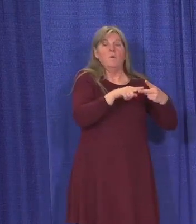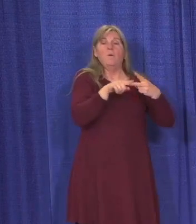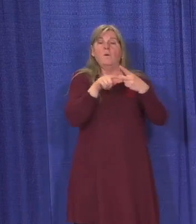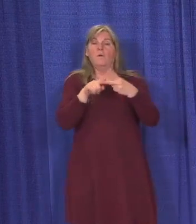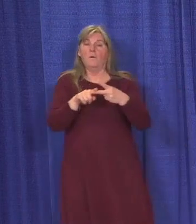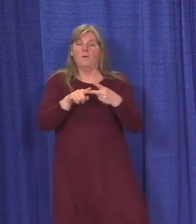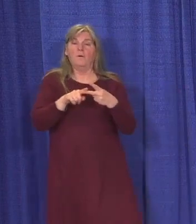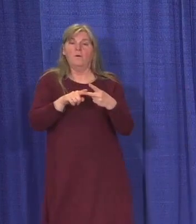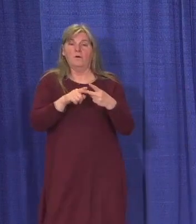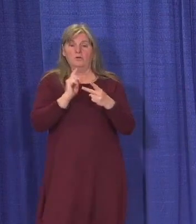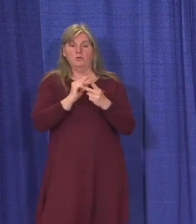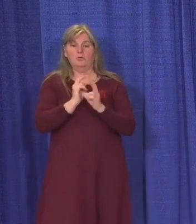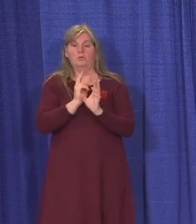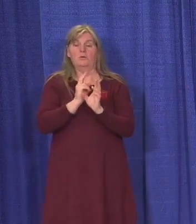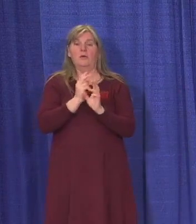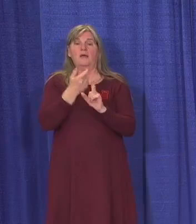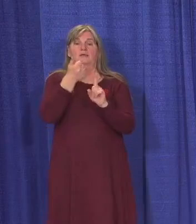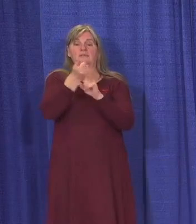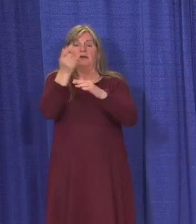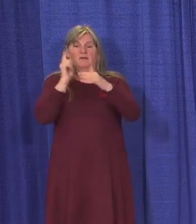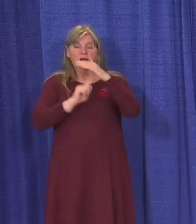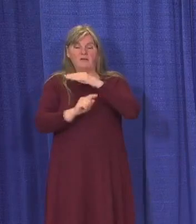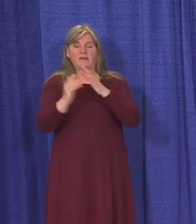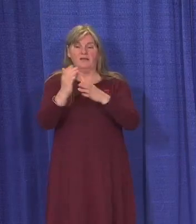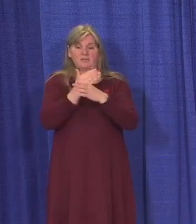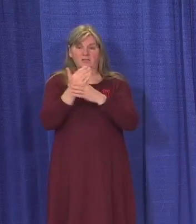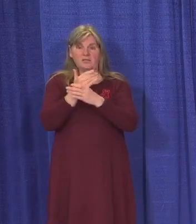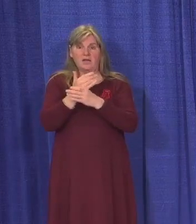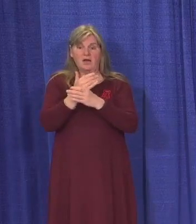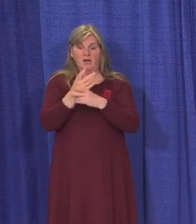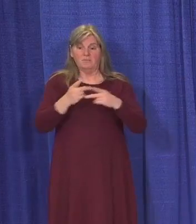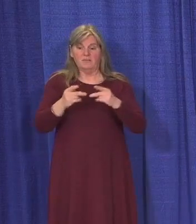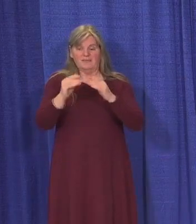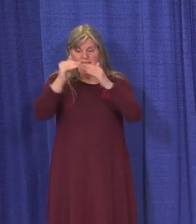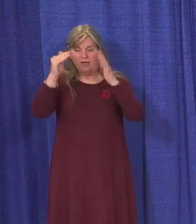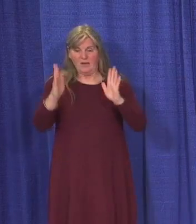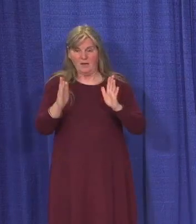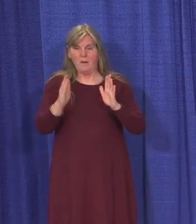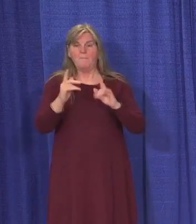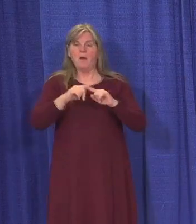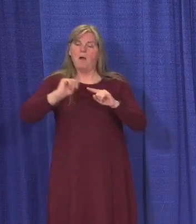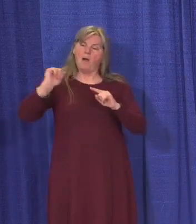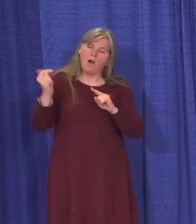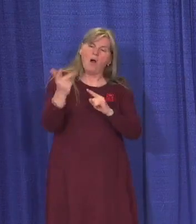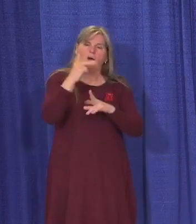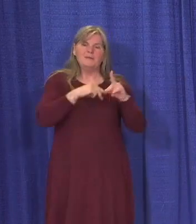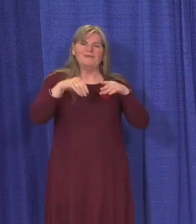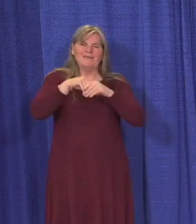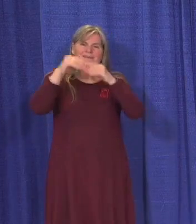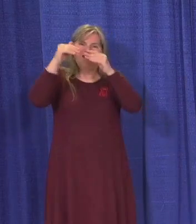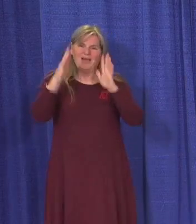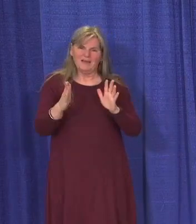to find accommodation in a hotel or separate legal Swede or vacation home are in AirBNB that